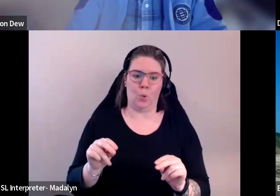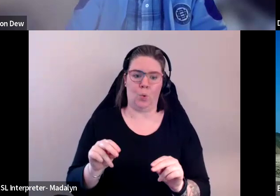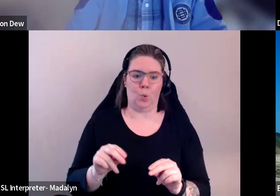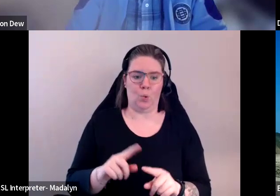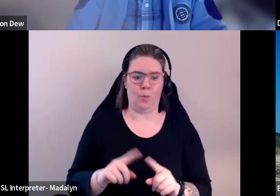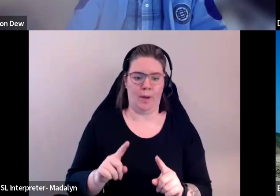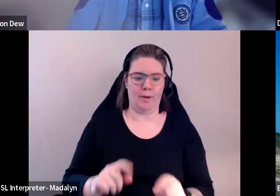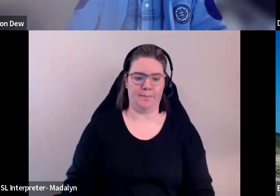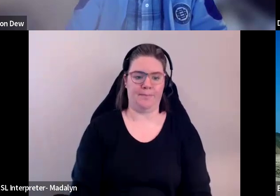Brooke Wilson (she/her): like.